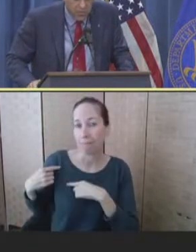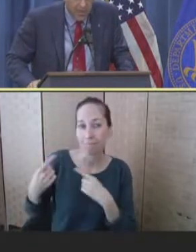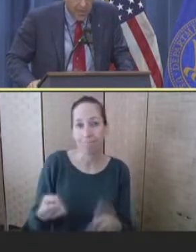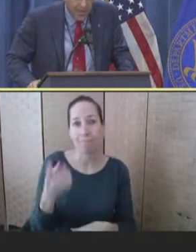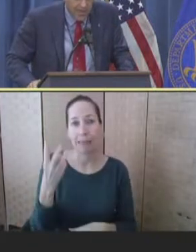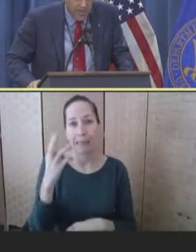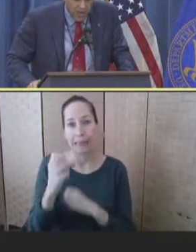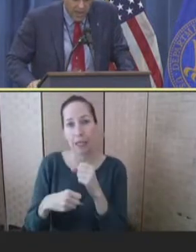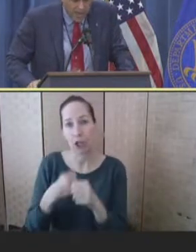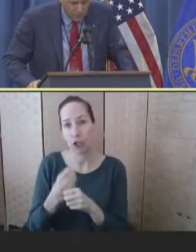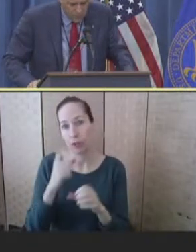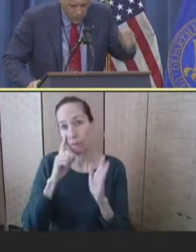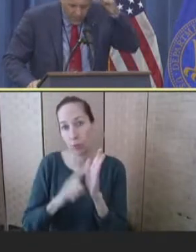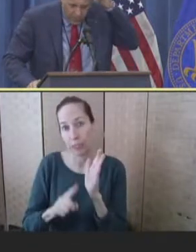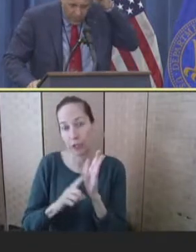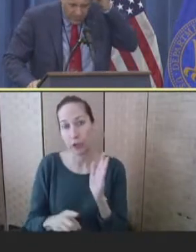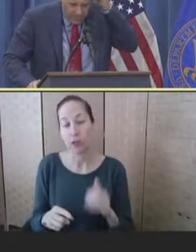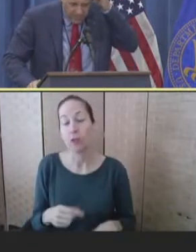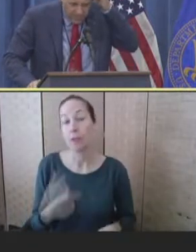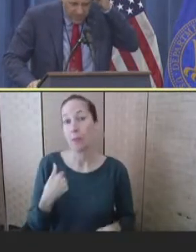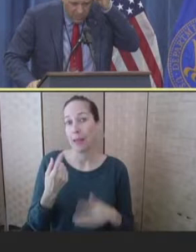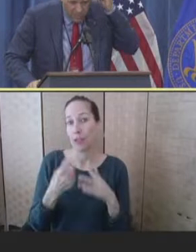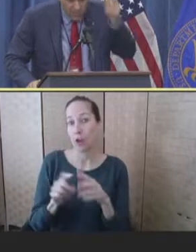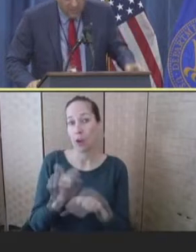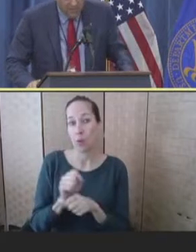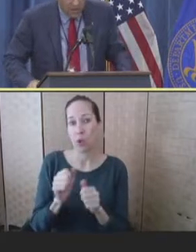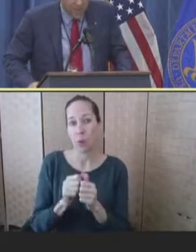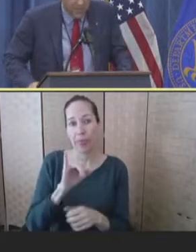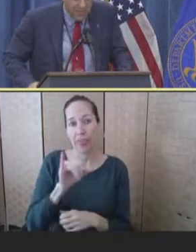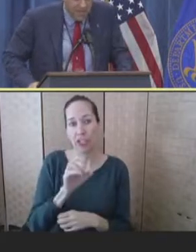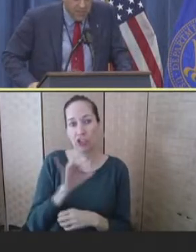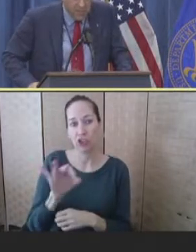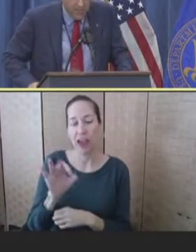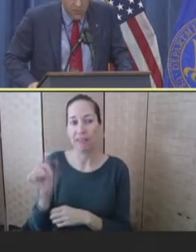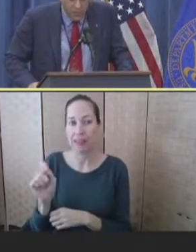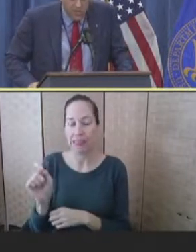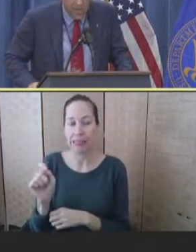I started out working with Jeff Taubenberger in the viral pathogenesis and evolution section